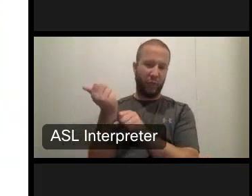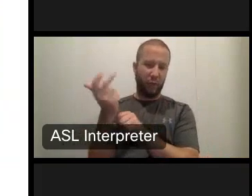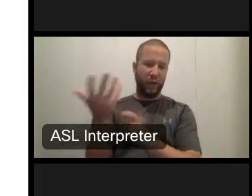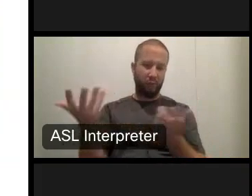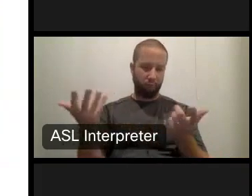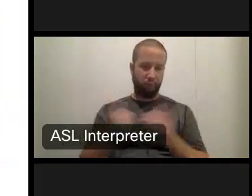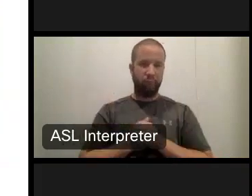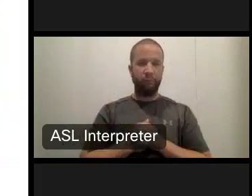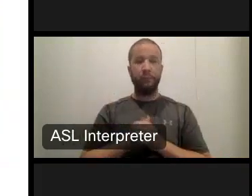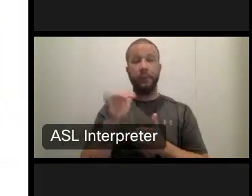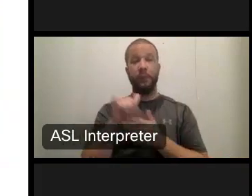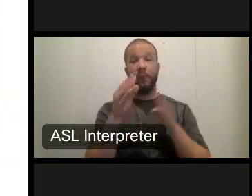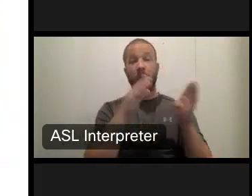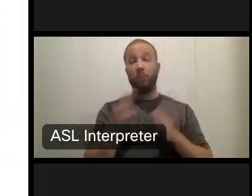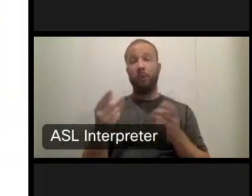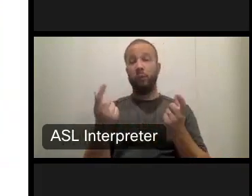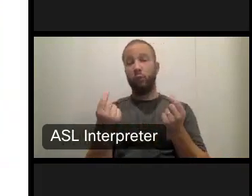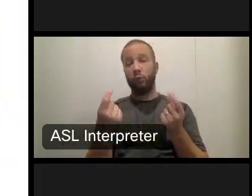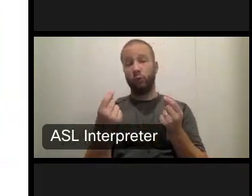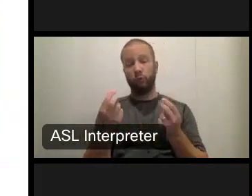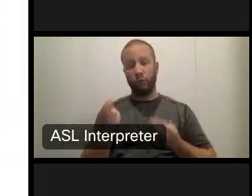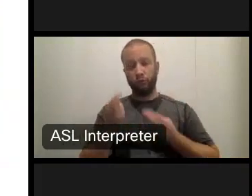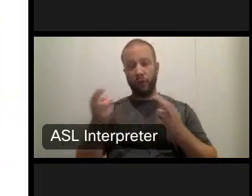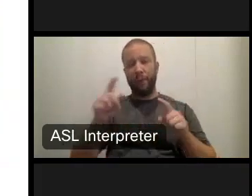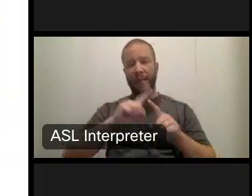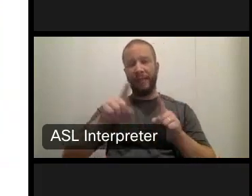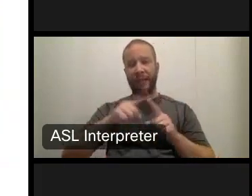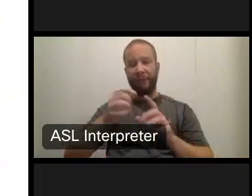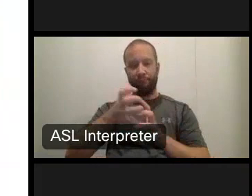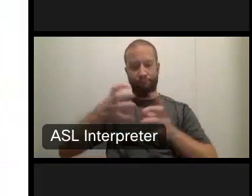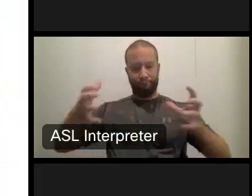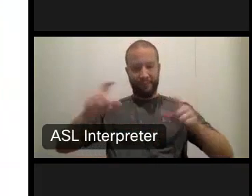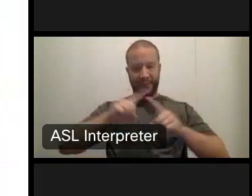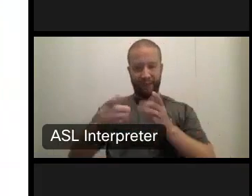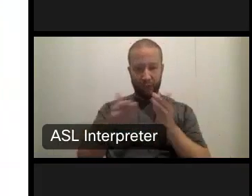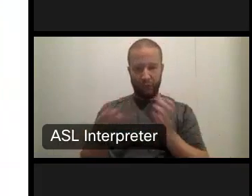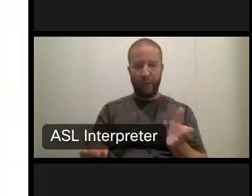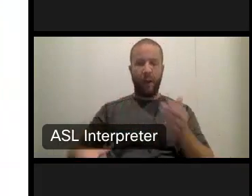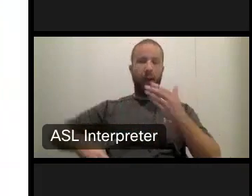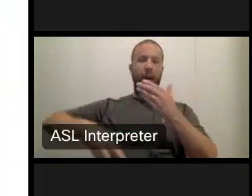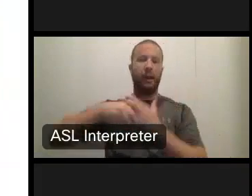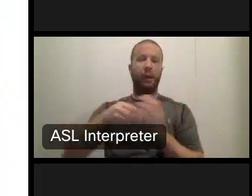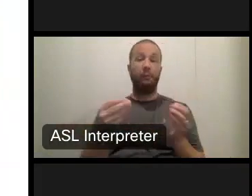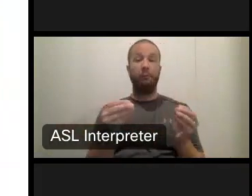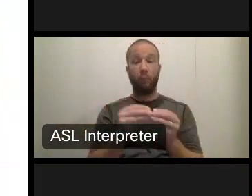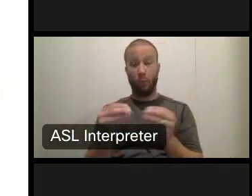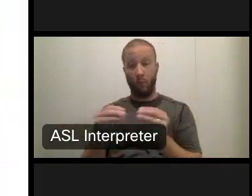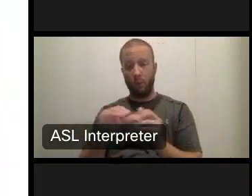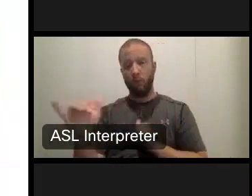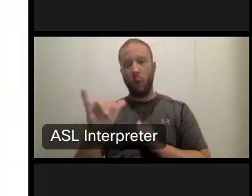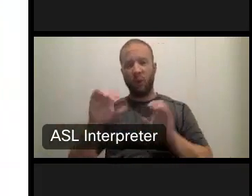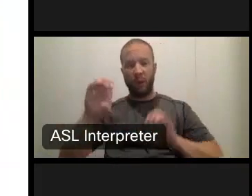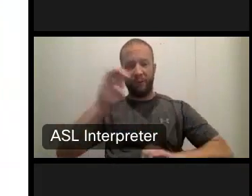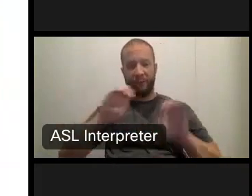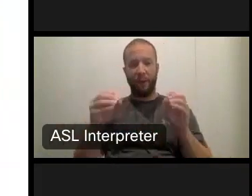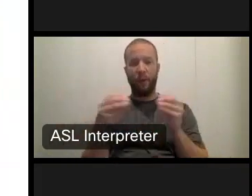this plans focus on recommending expansions of service as well as evaluating opportunities for